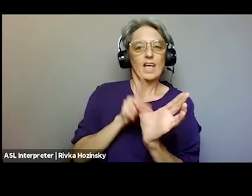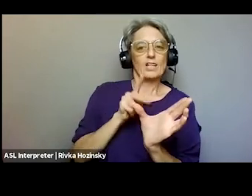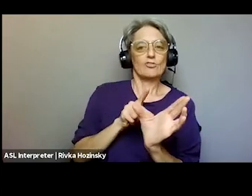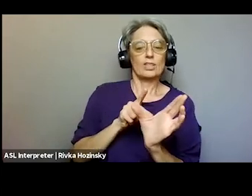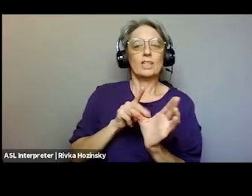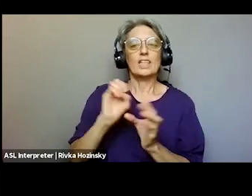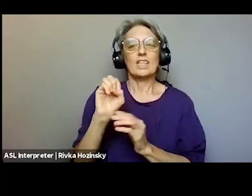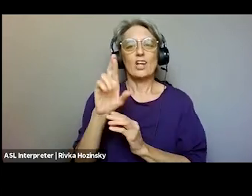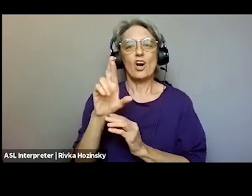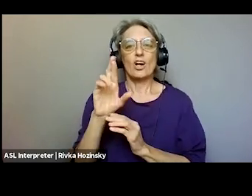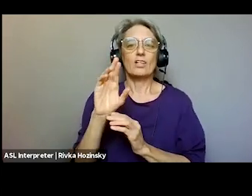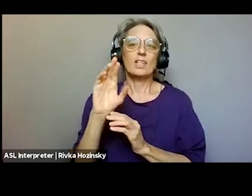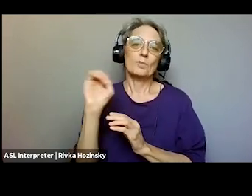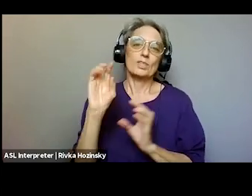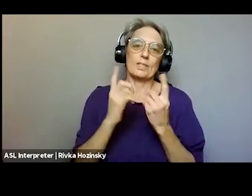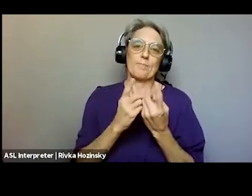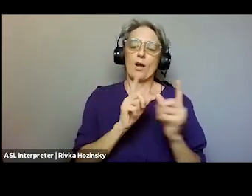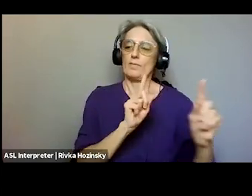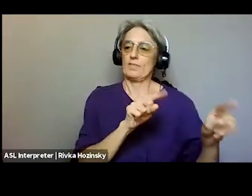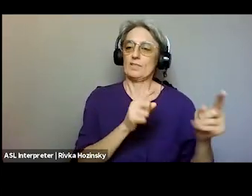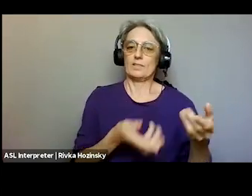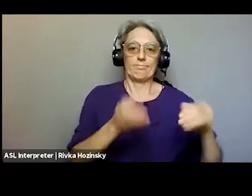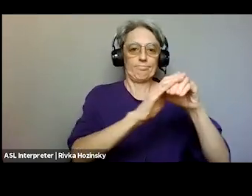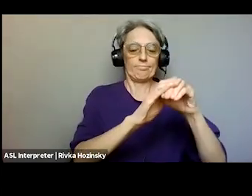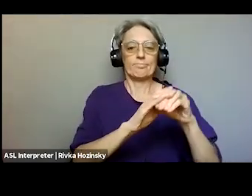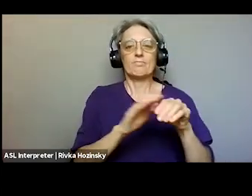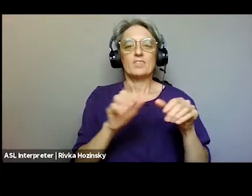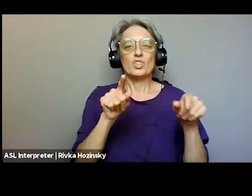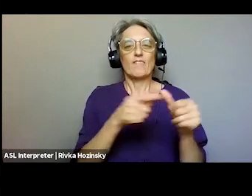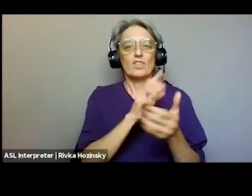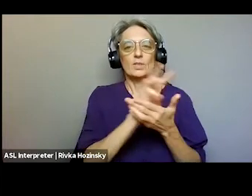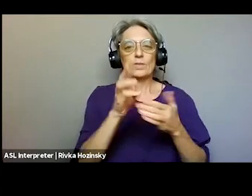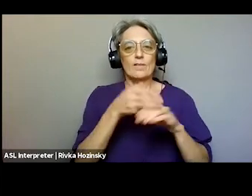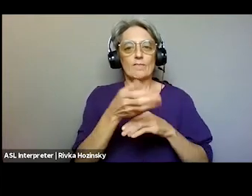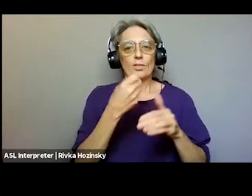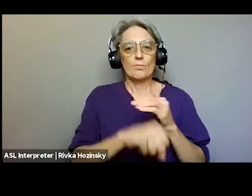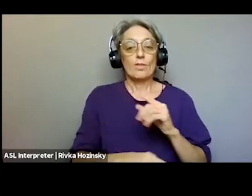again within that first six weeks postpartum but also across the extended postpartum period